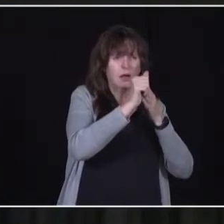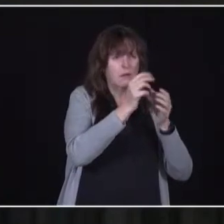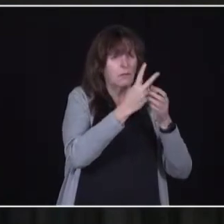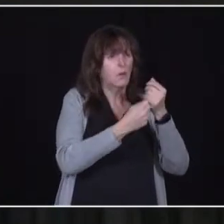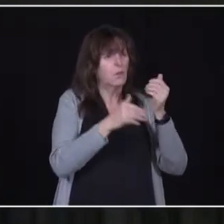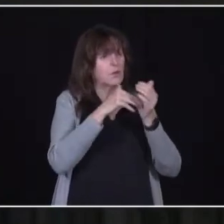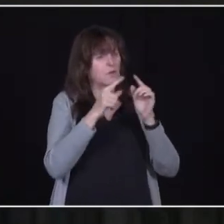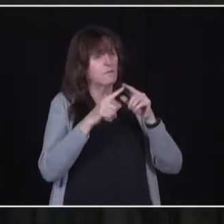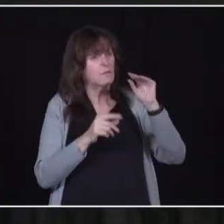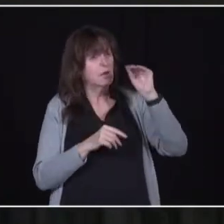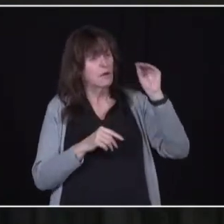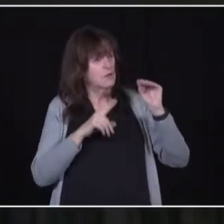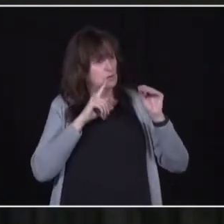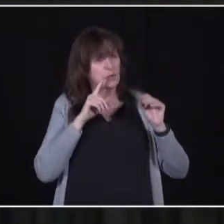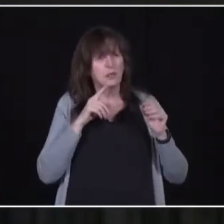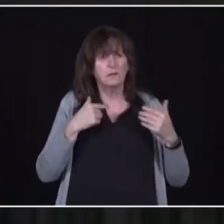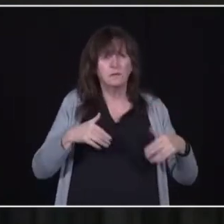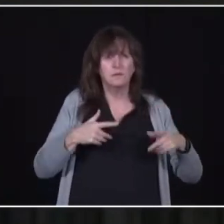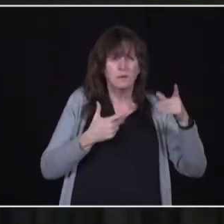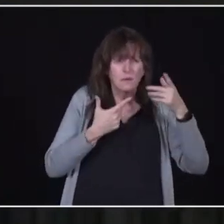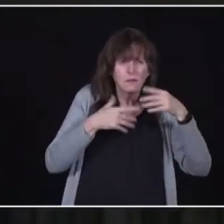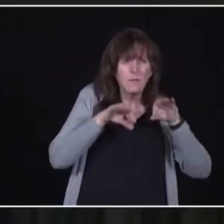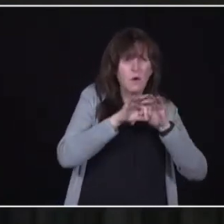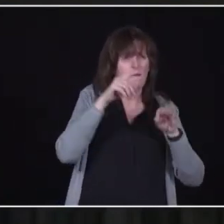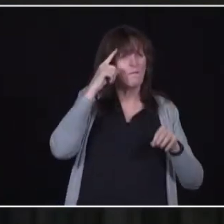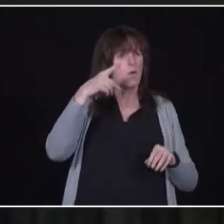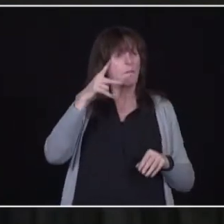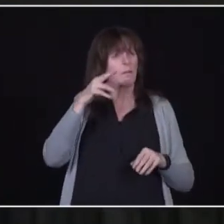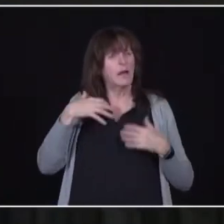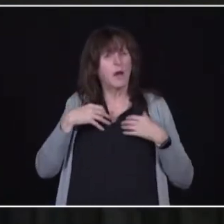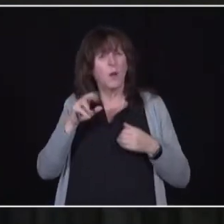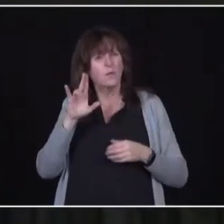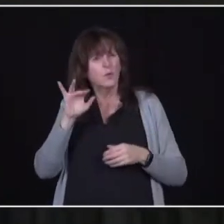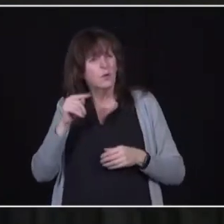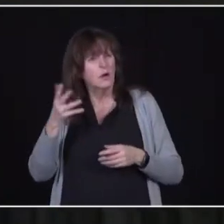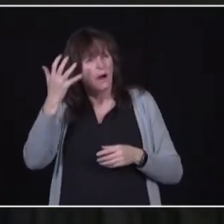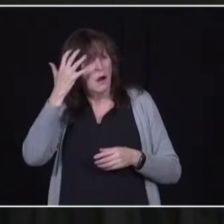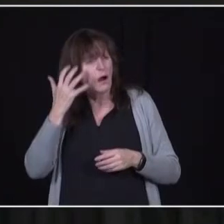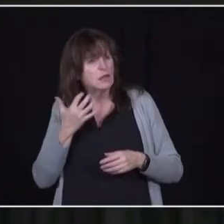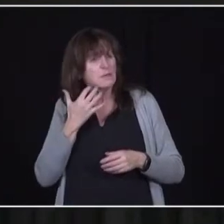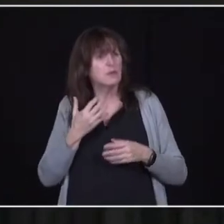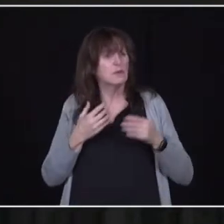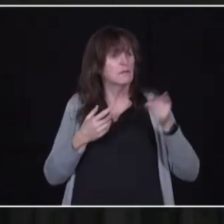incredible leaders and it shows how important the public units and hospitals, what leadership does